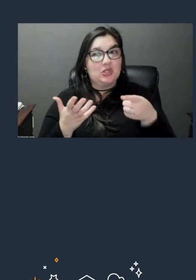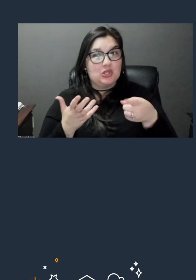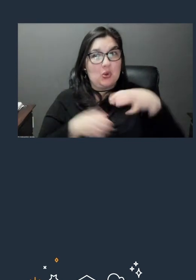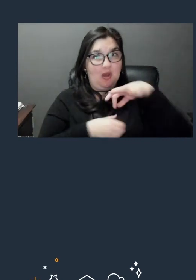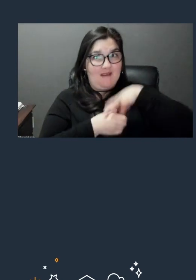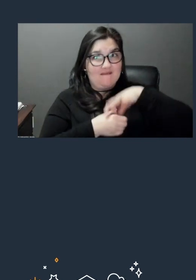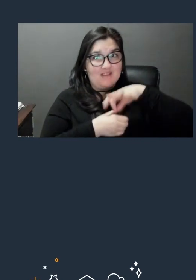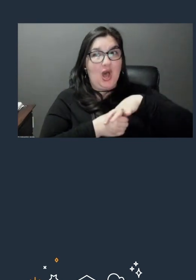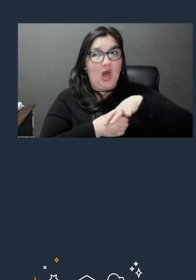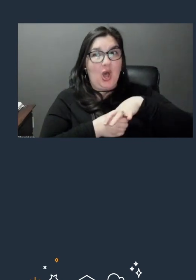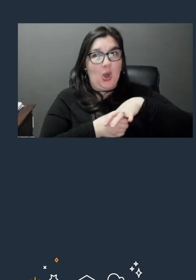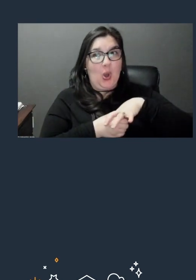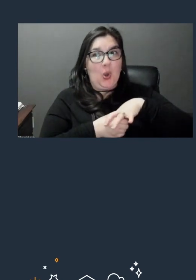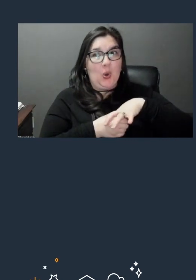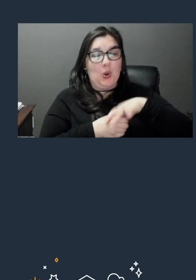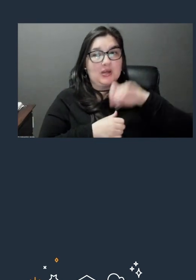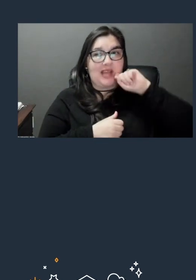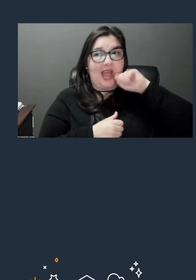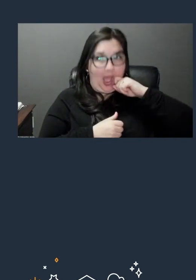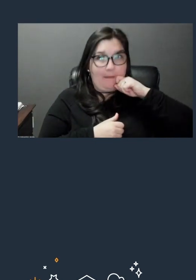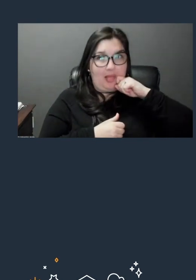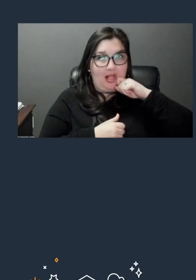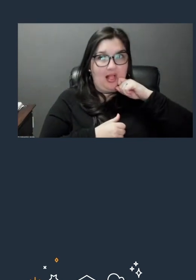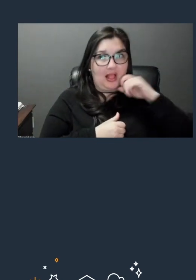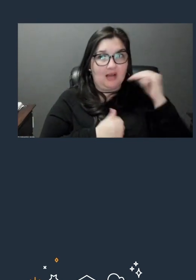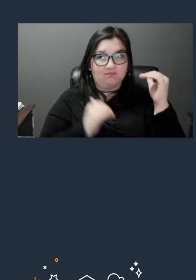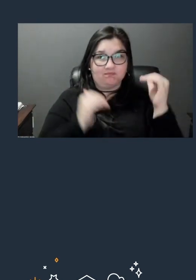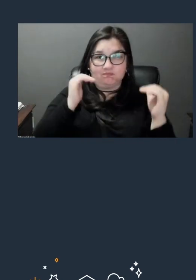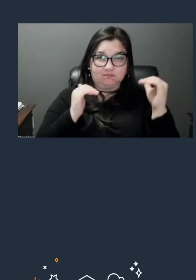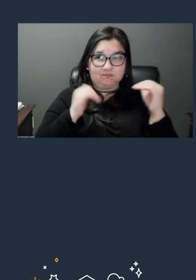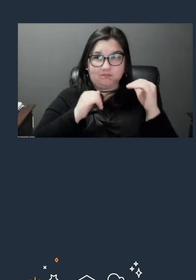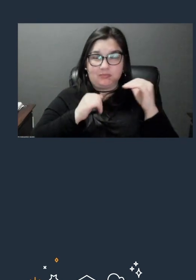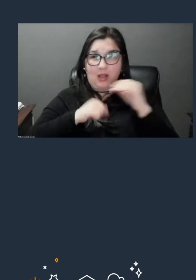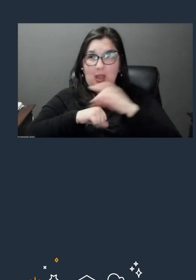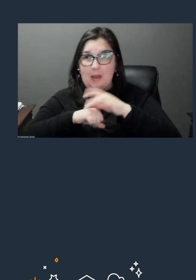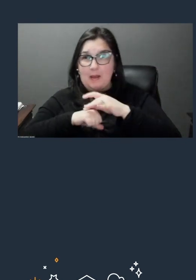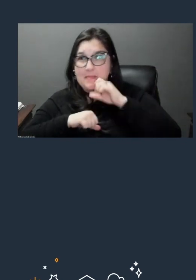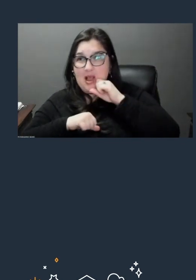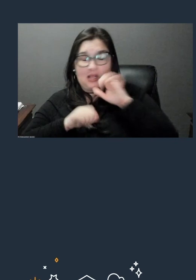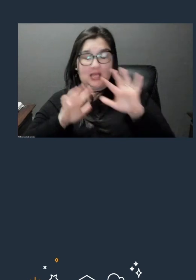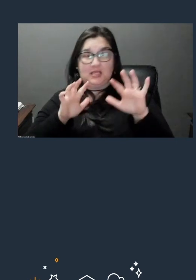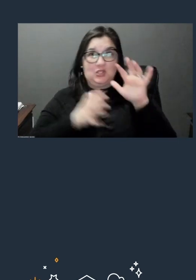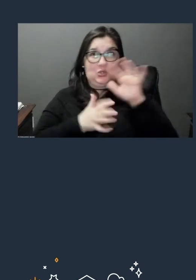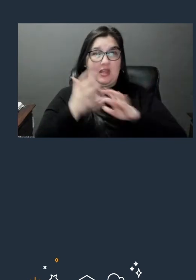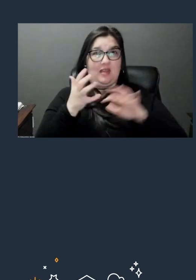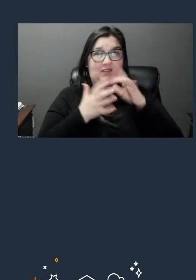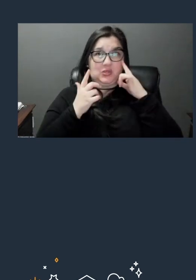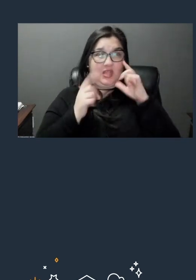into the joint lead. And then Steve and I can't handle this. It's a little bit too confusing for us, so... I'm gonna go with apple.